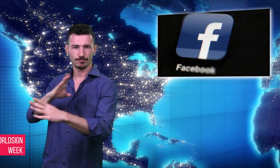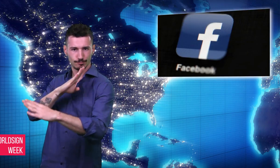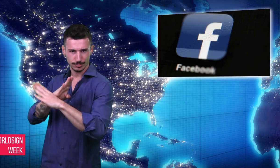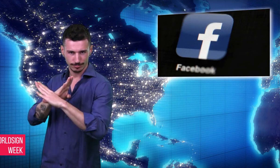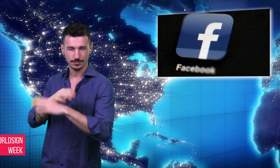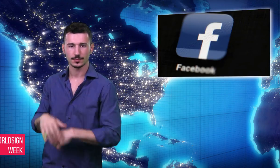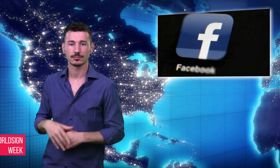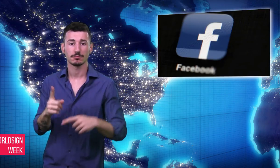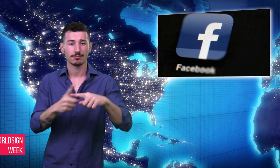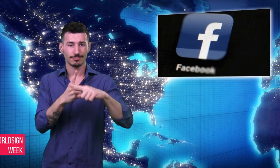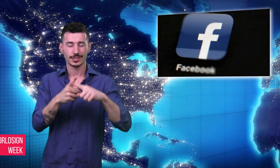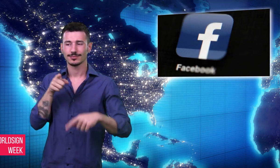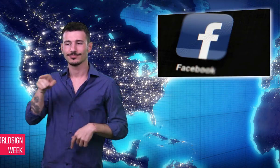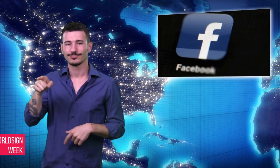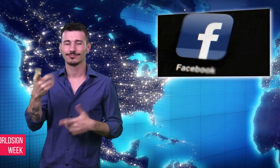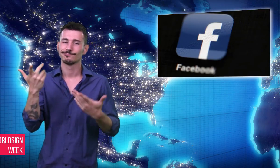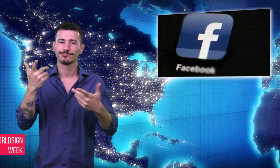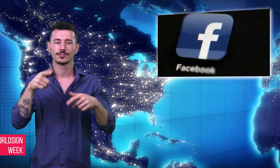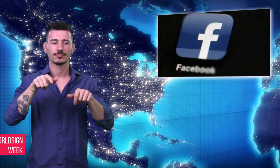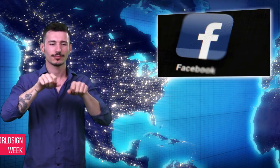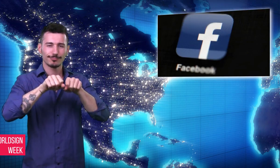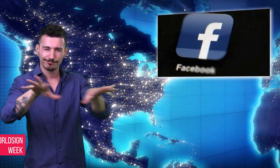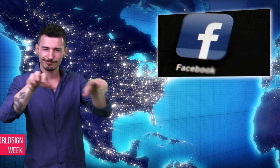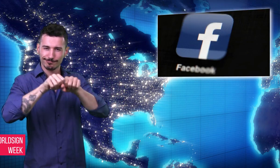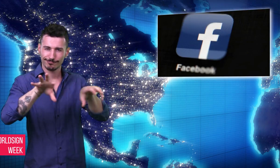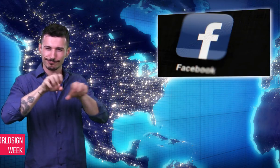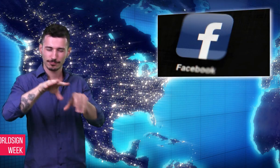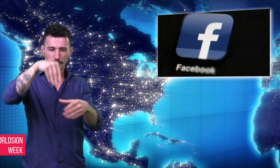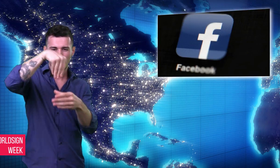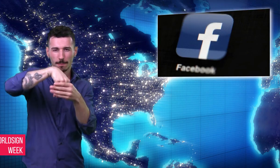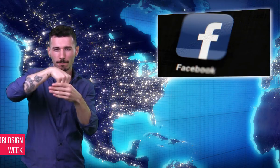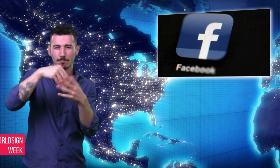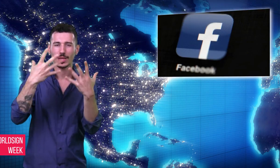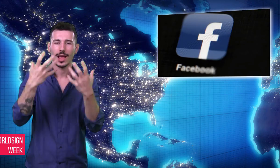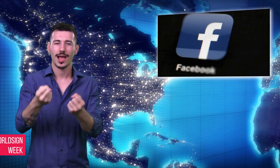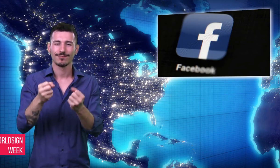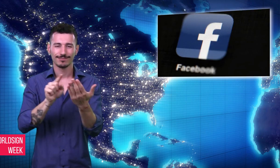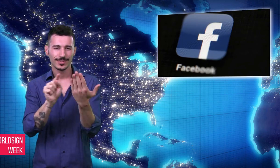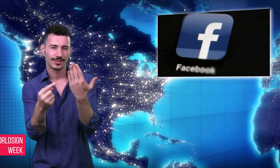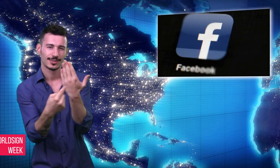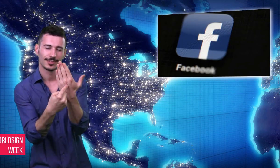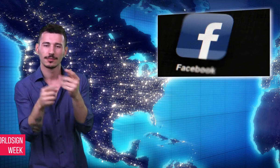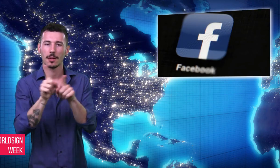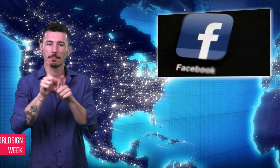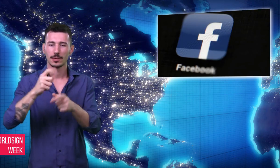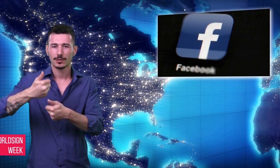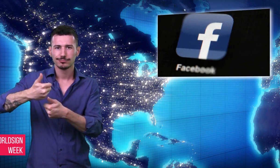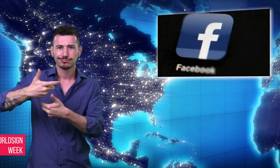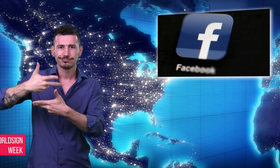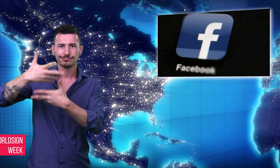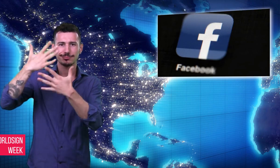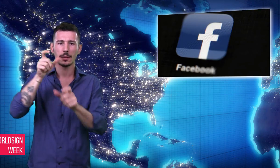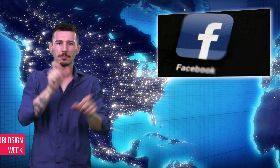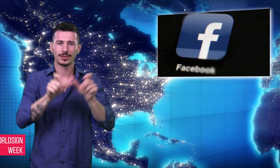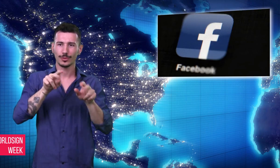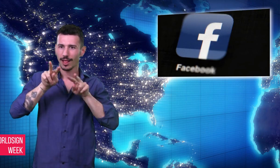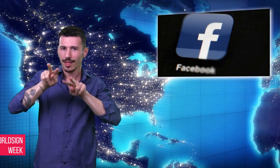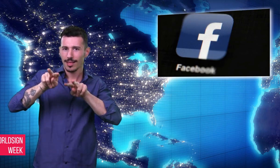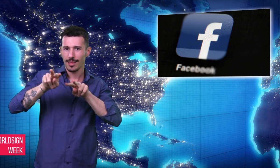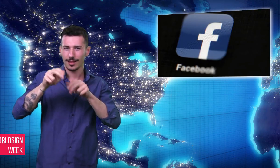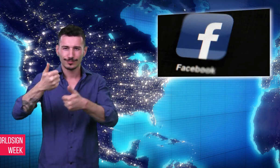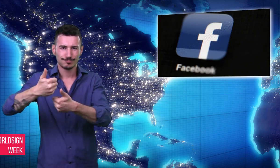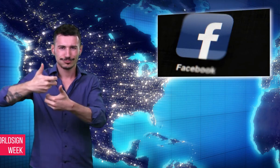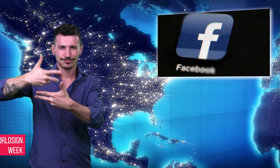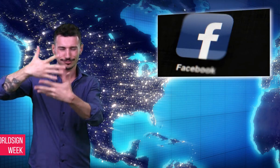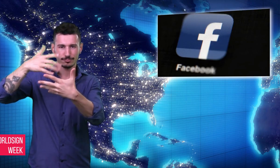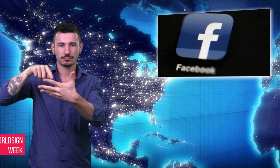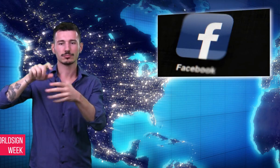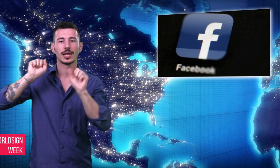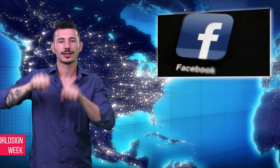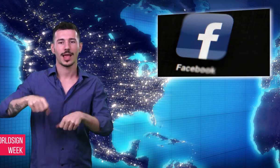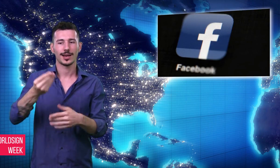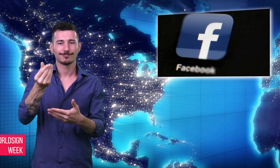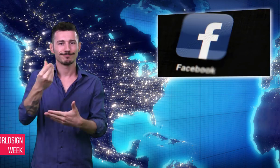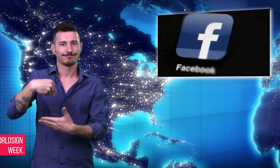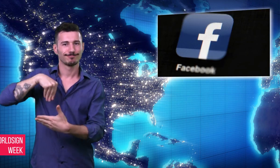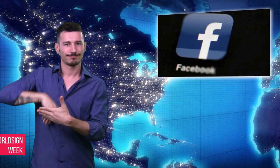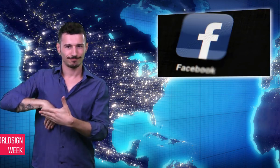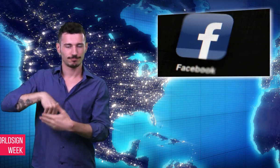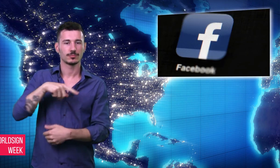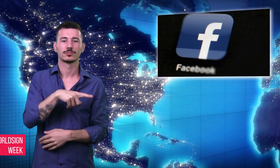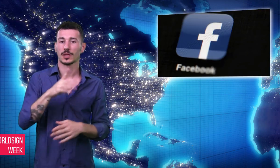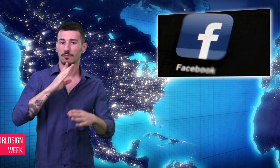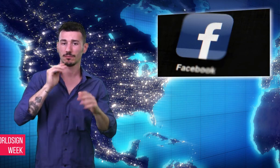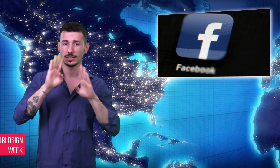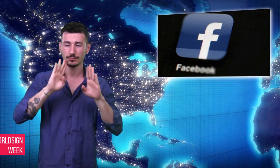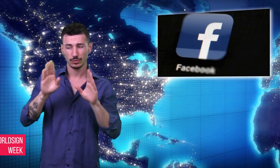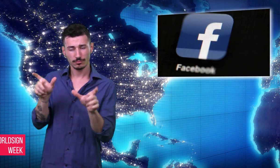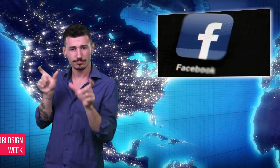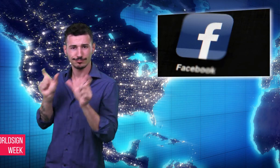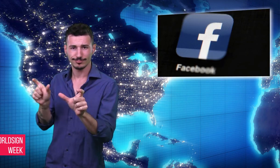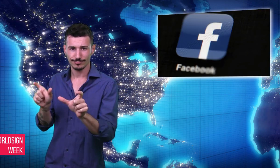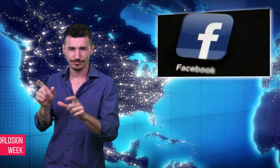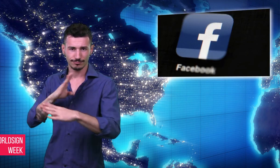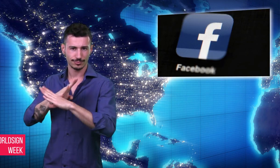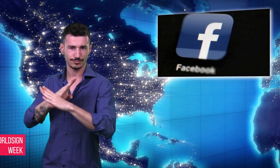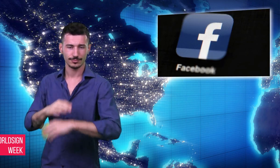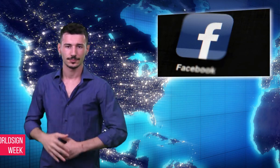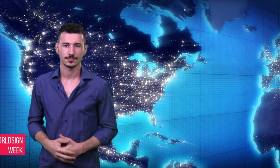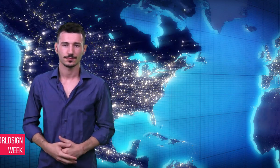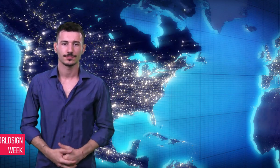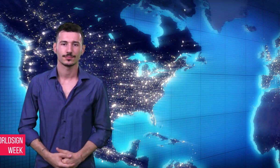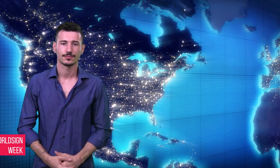Facebook members who view their page.